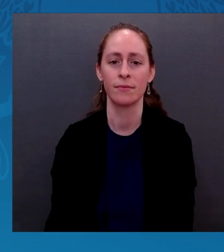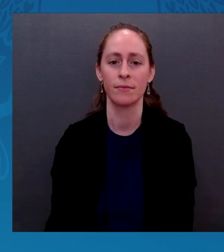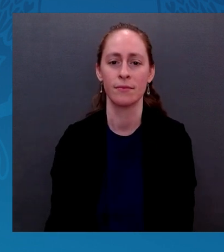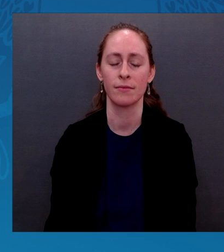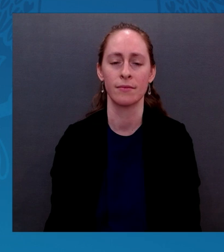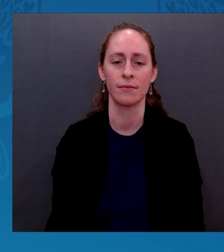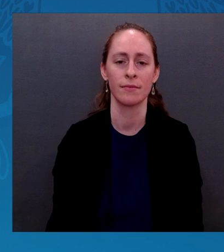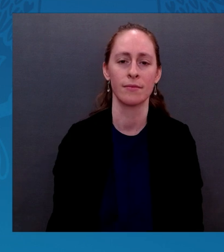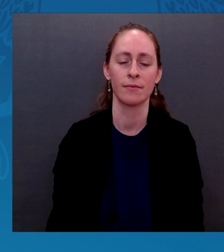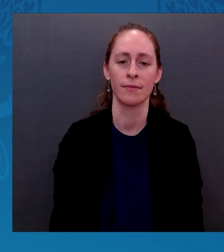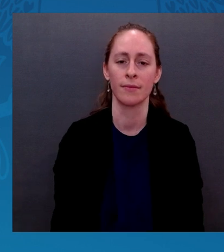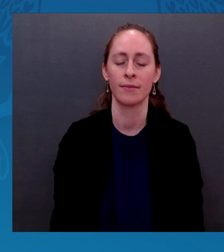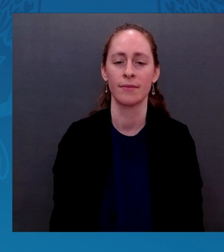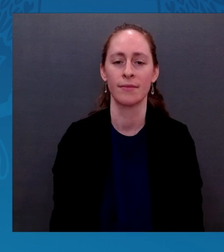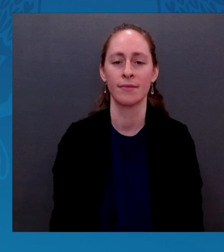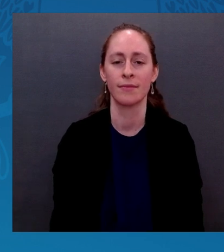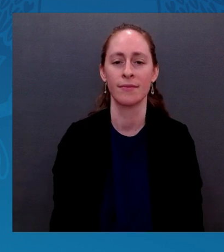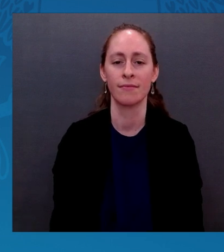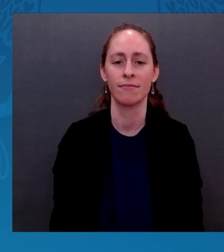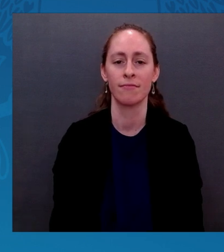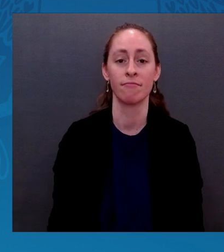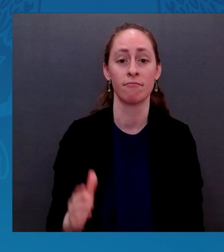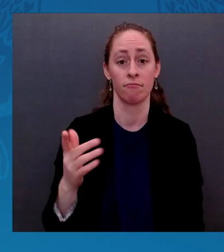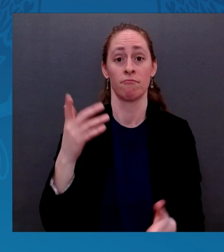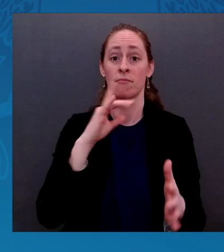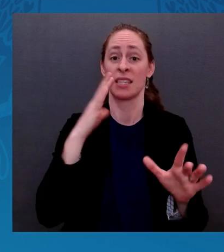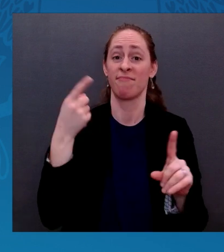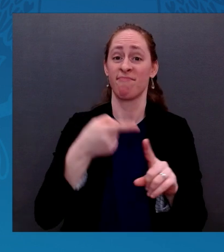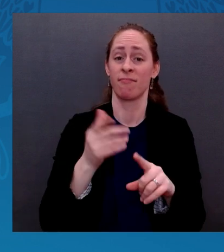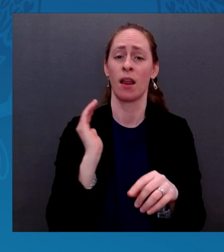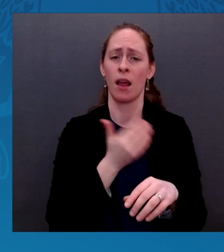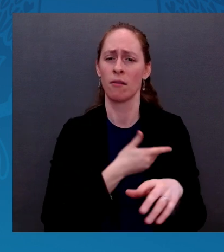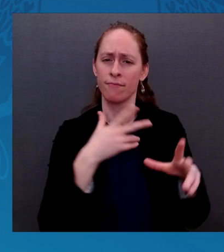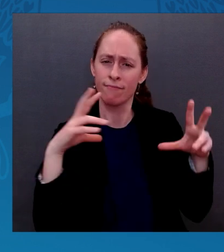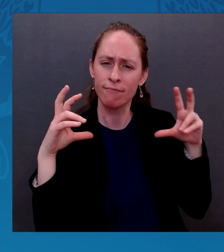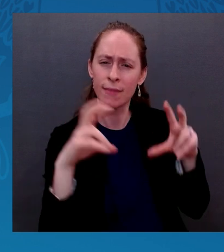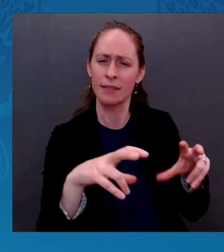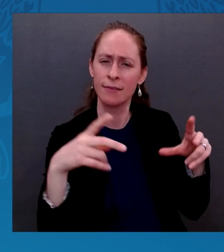we will leverage this federal investment and ensure the funding reaches underserved communities.